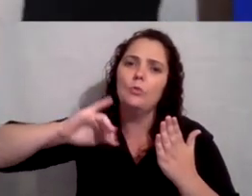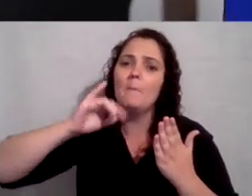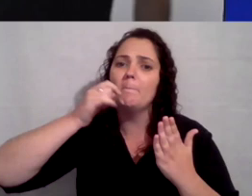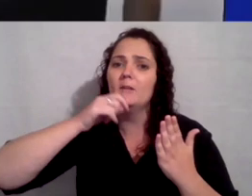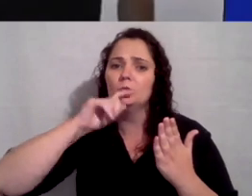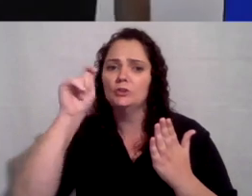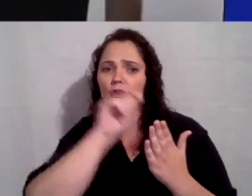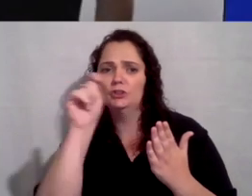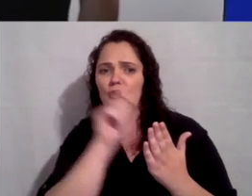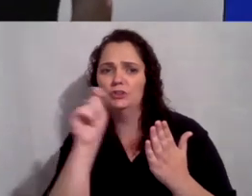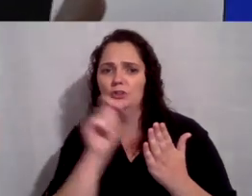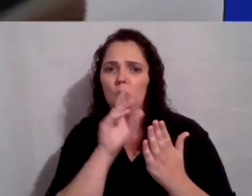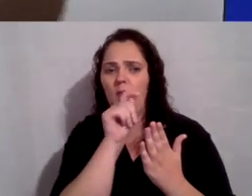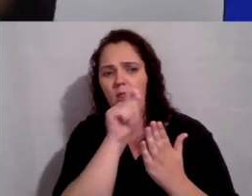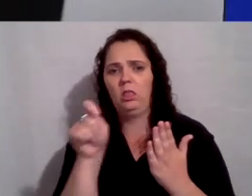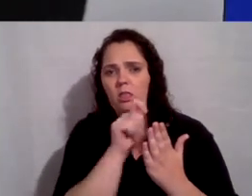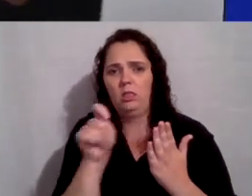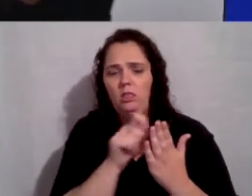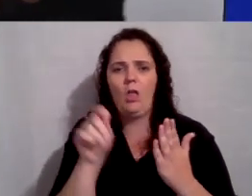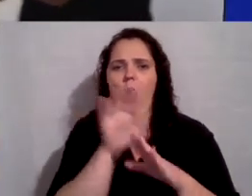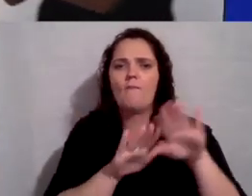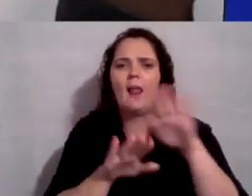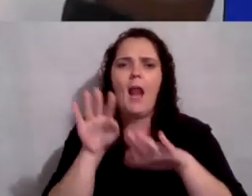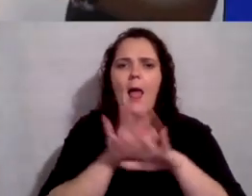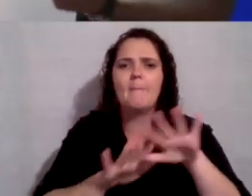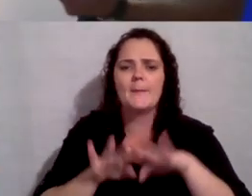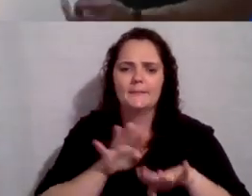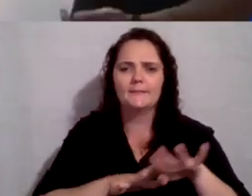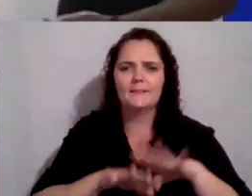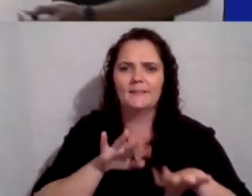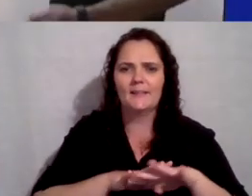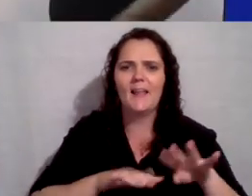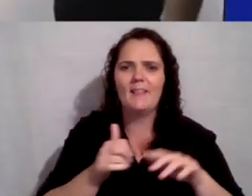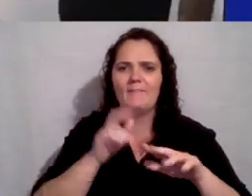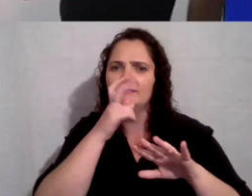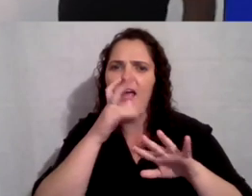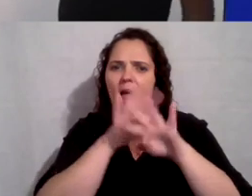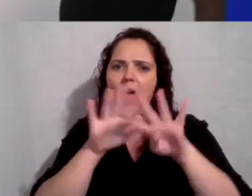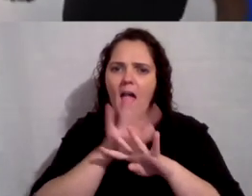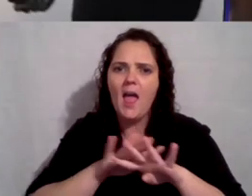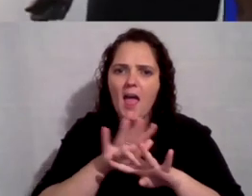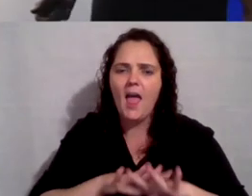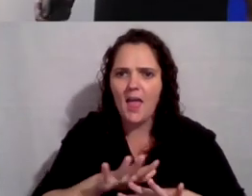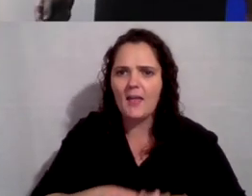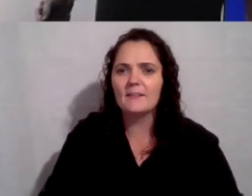in a vertical stroke and a horizontal stroke or two diagonal strokes that are overlapping and intersecting to get enough graphite down there on your